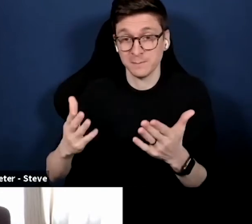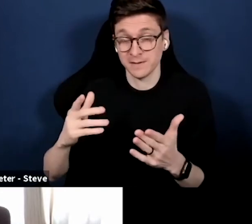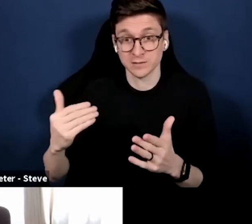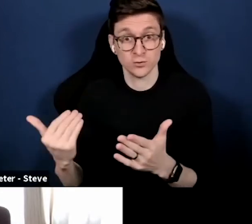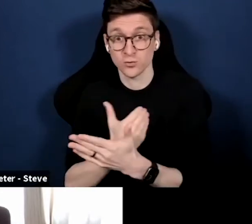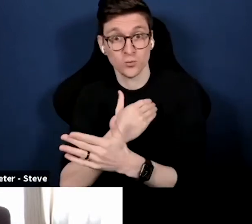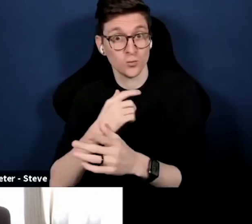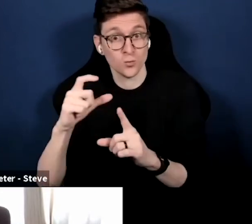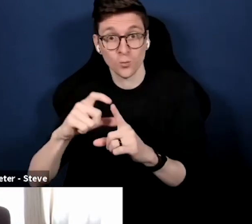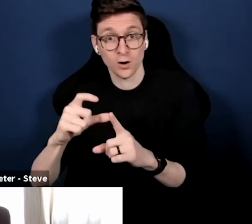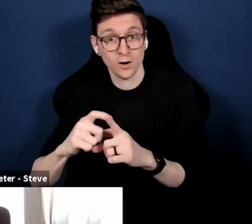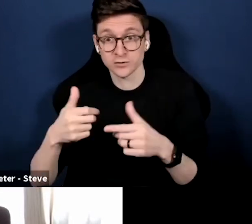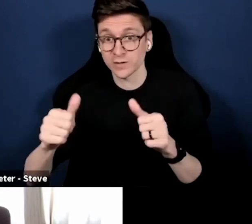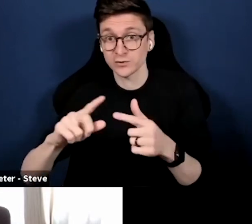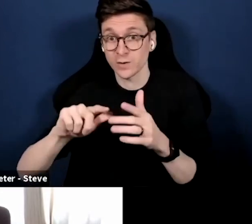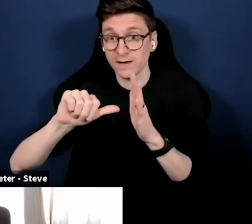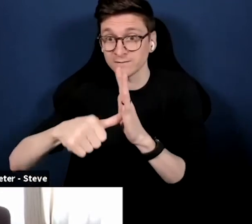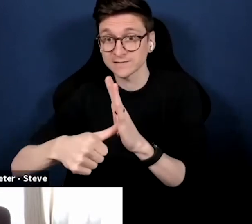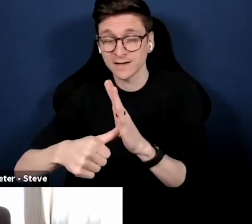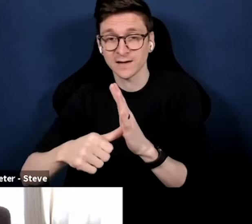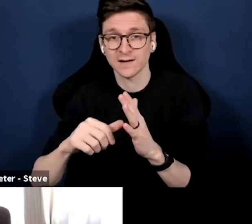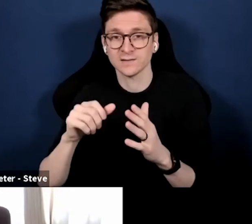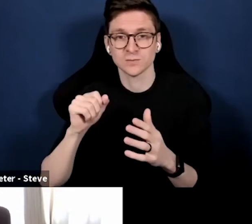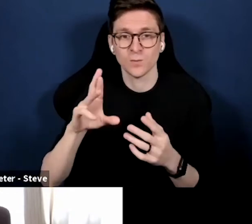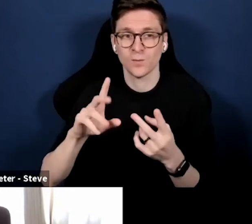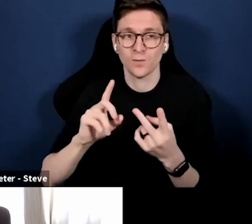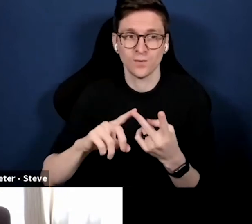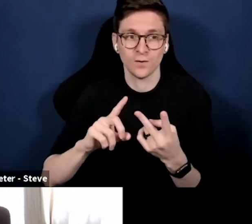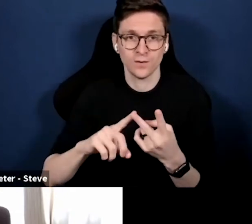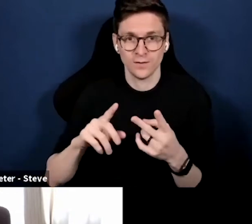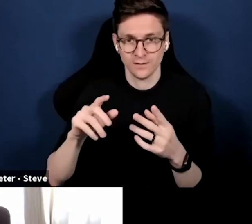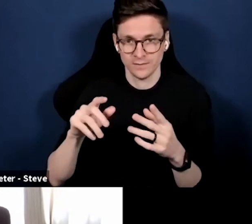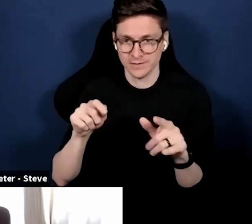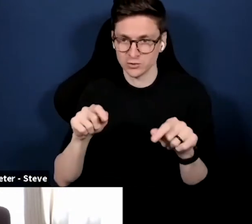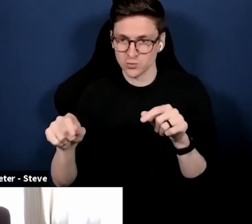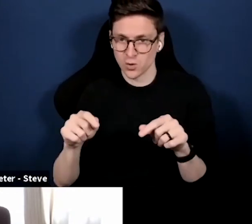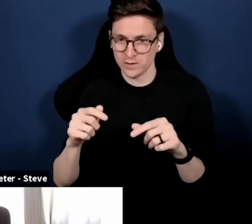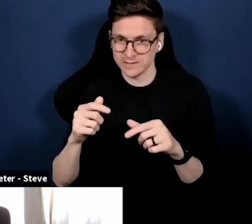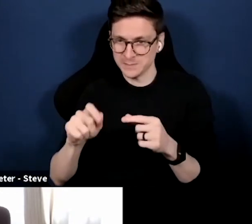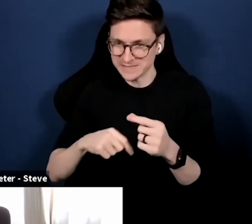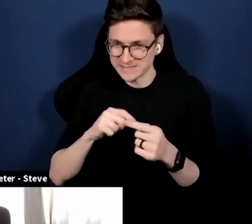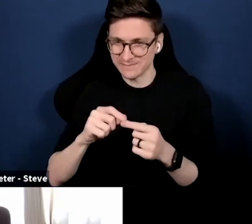or you can actually control what words that you actually want the digital human to emphasize